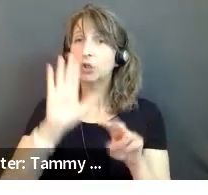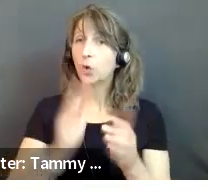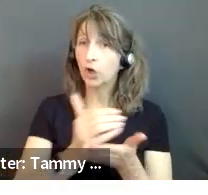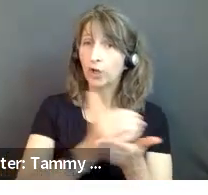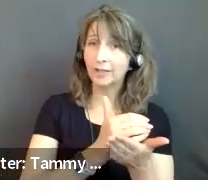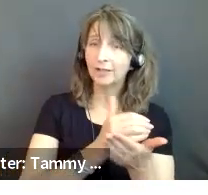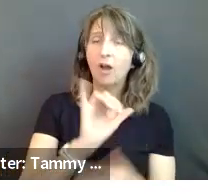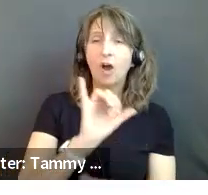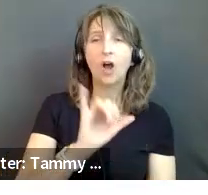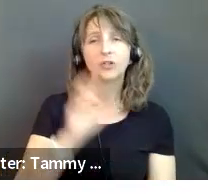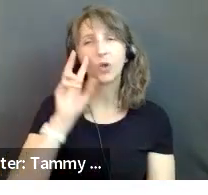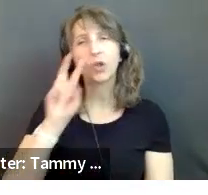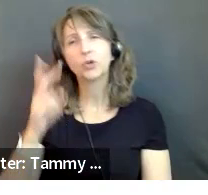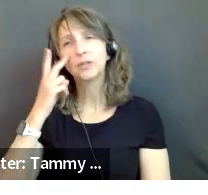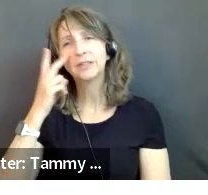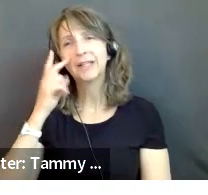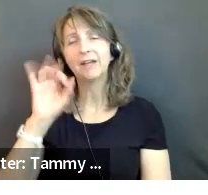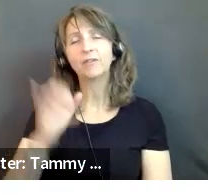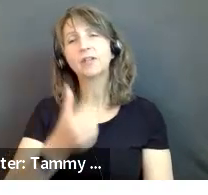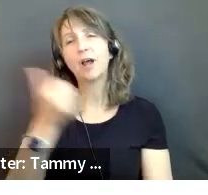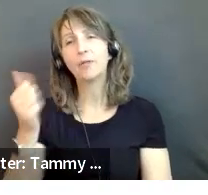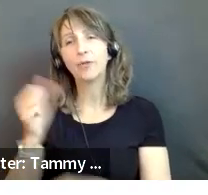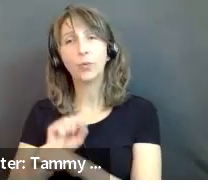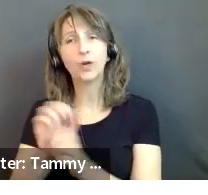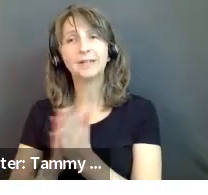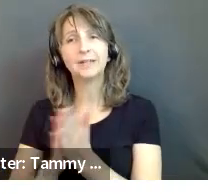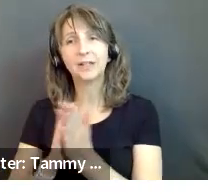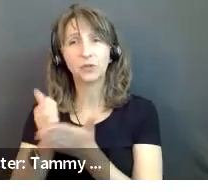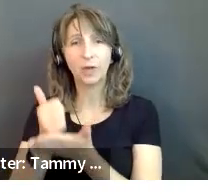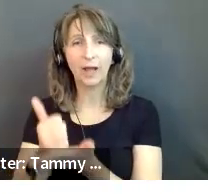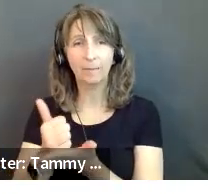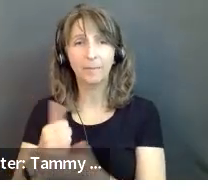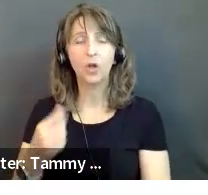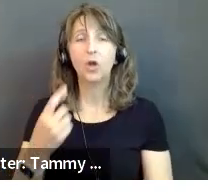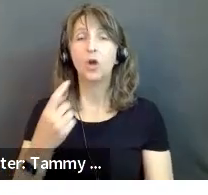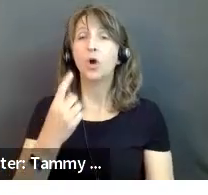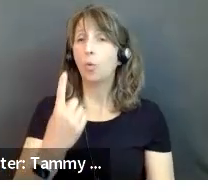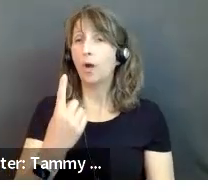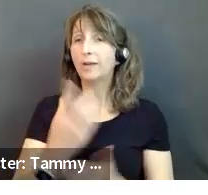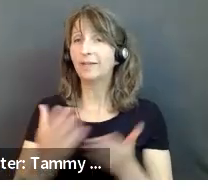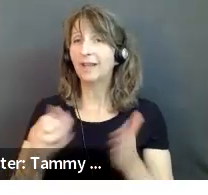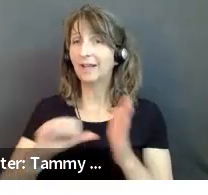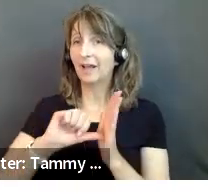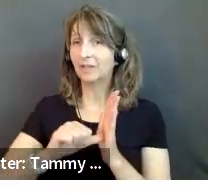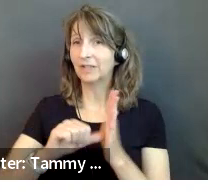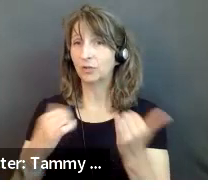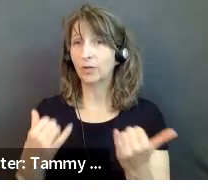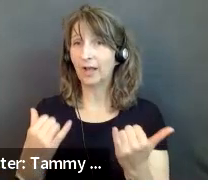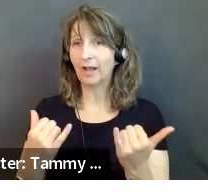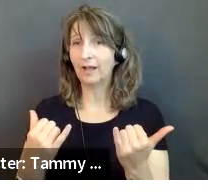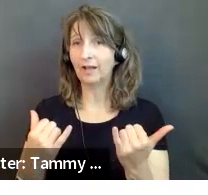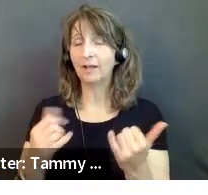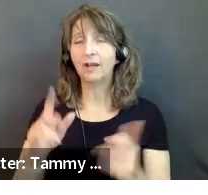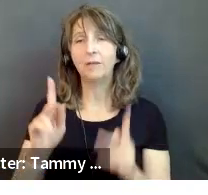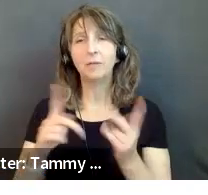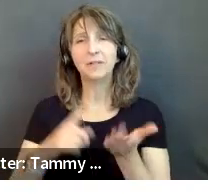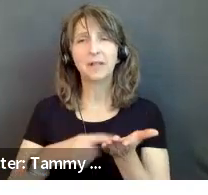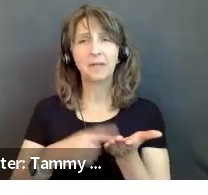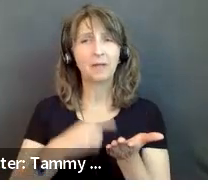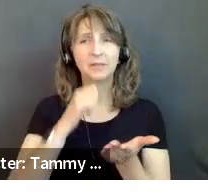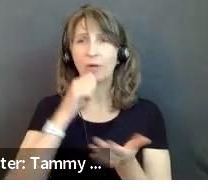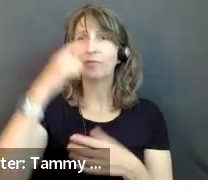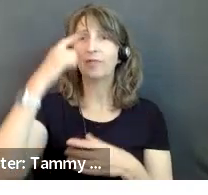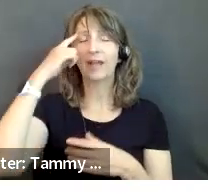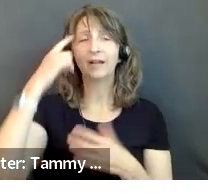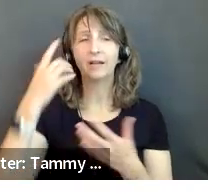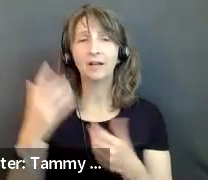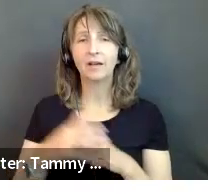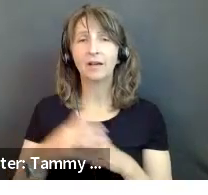Help make that decision. So one that I'd like to emphasize today that I don't think people think about a lot is subsidy.